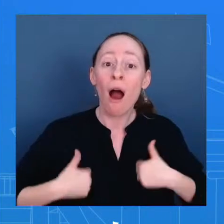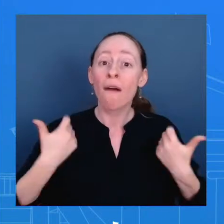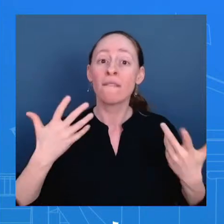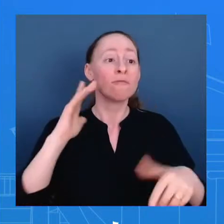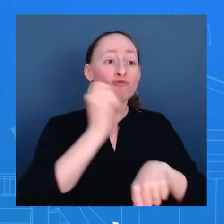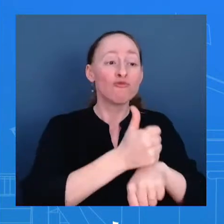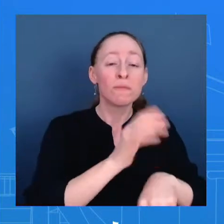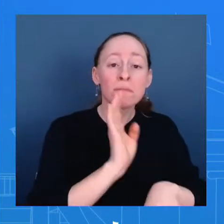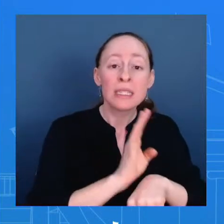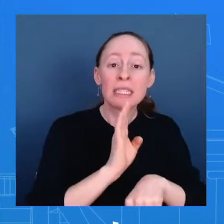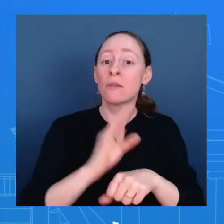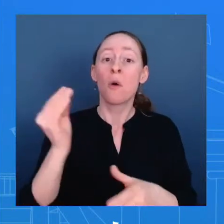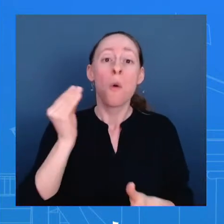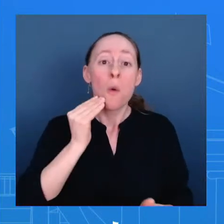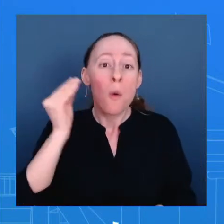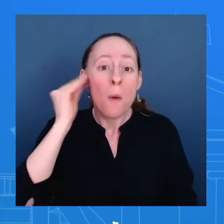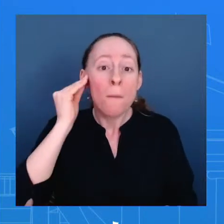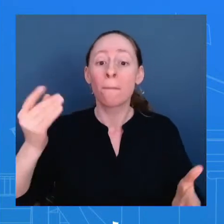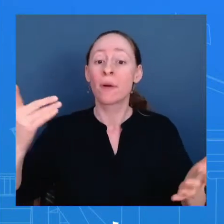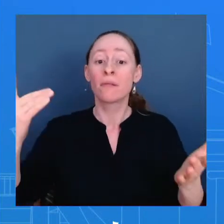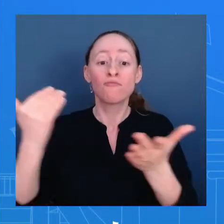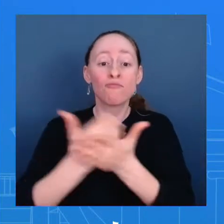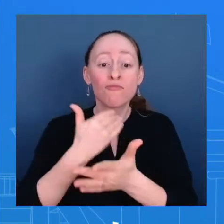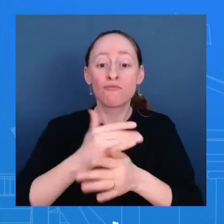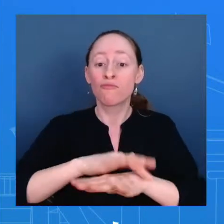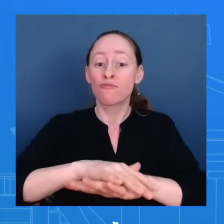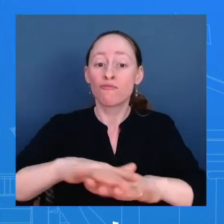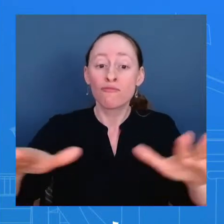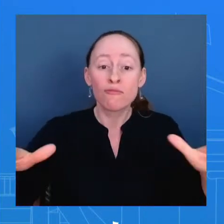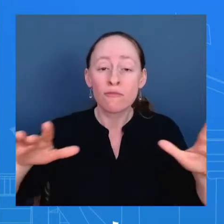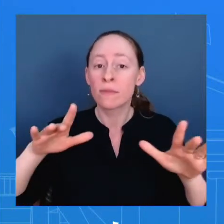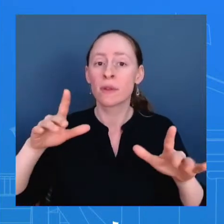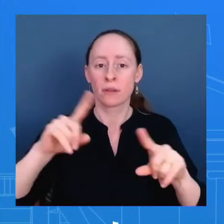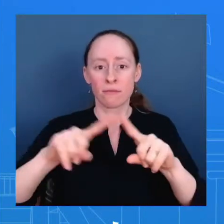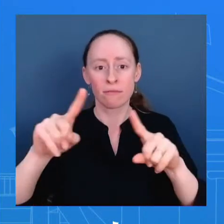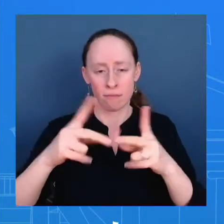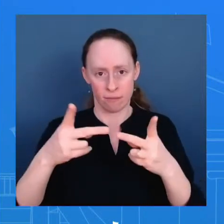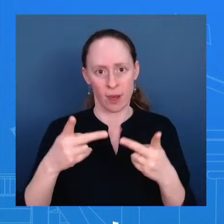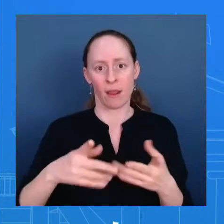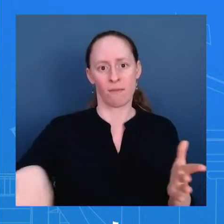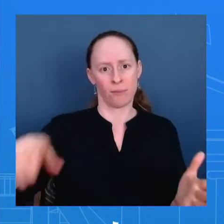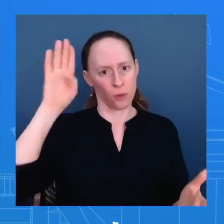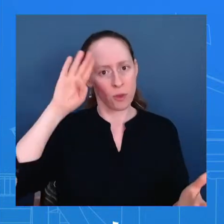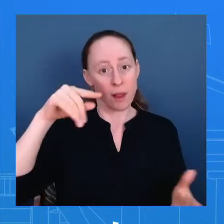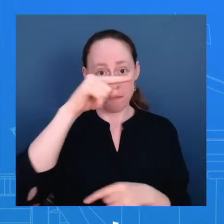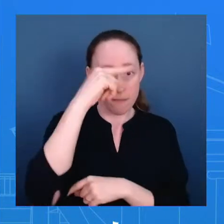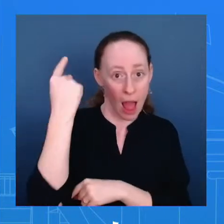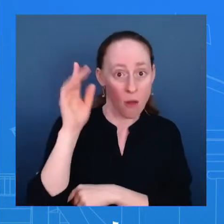Black and brown people have been arrested, prosecuted, and convicted at disproportionately higher rates.